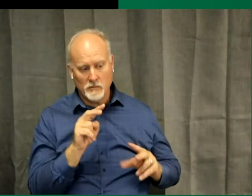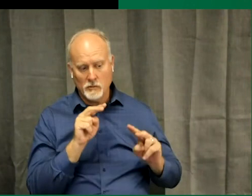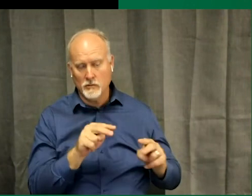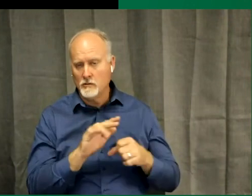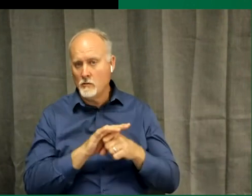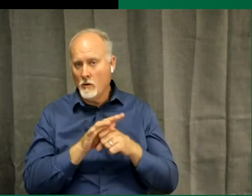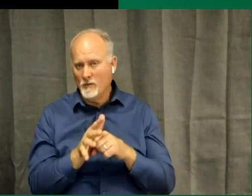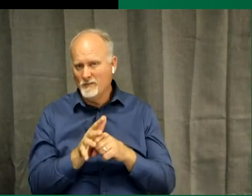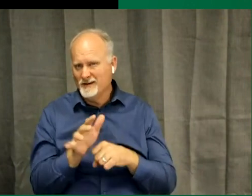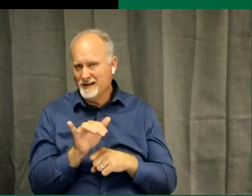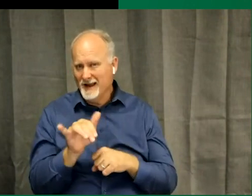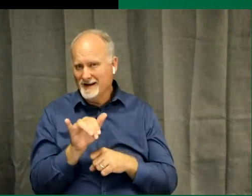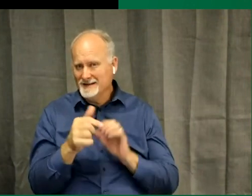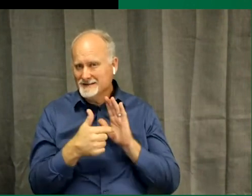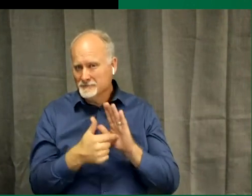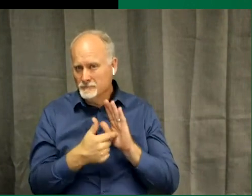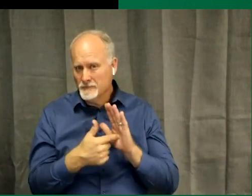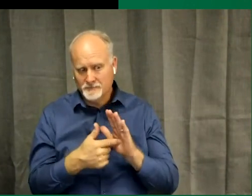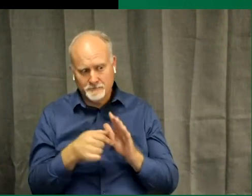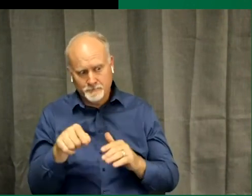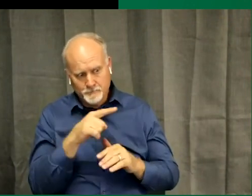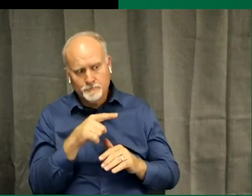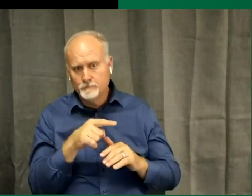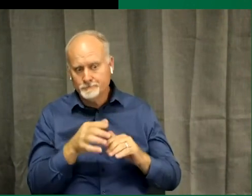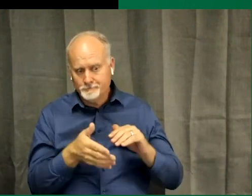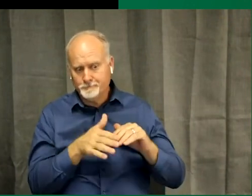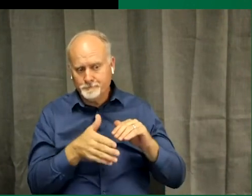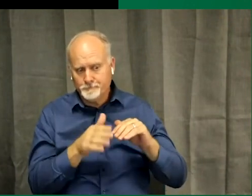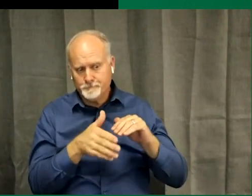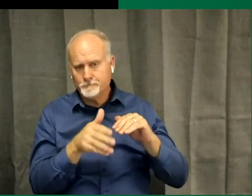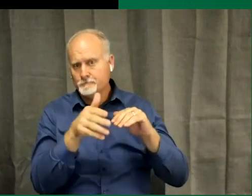symptoms and students and faculty and they've been increasing pretty steadily in october that tells